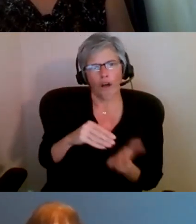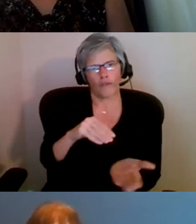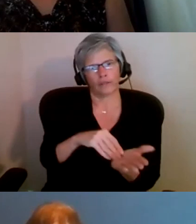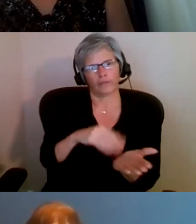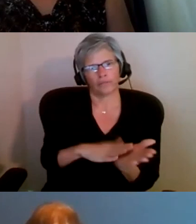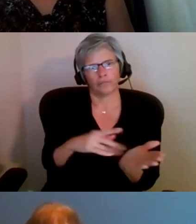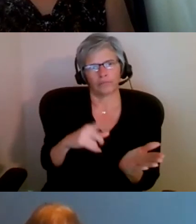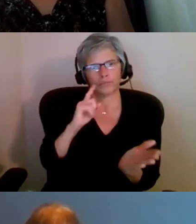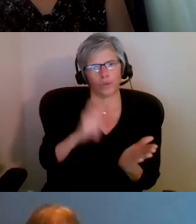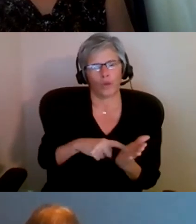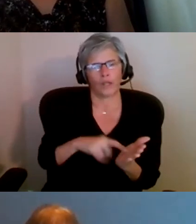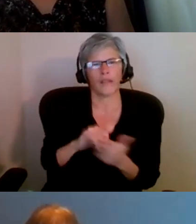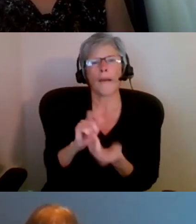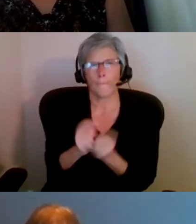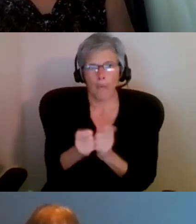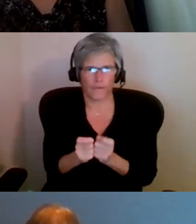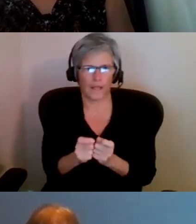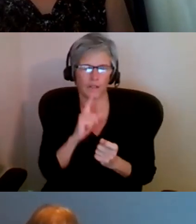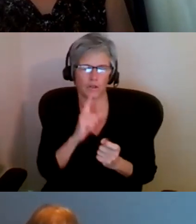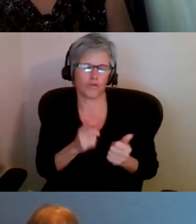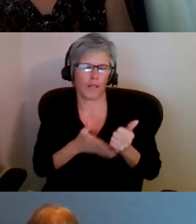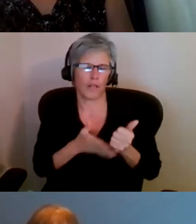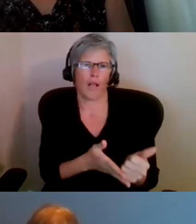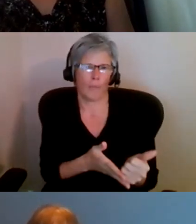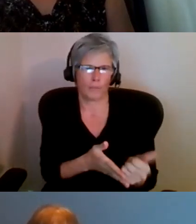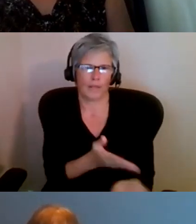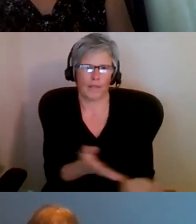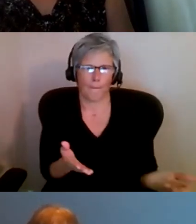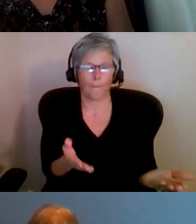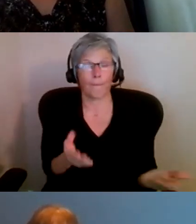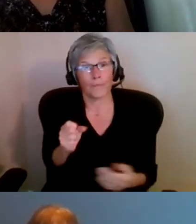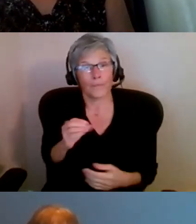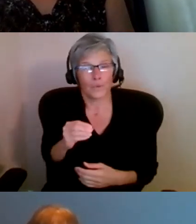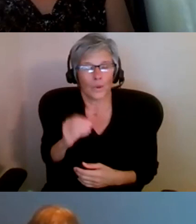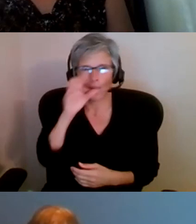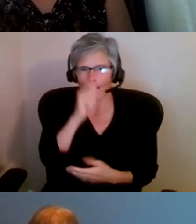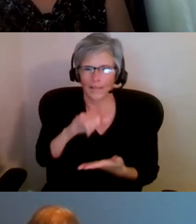those modifications were helping so I just, I guess that's something that I've been. I